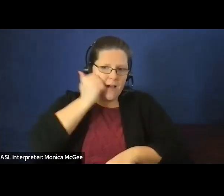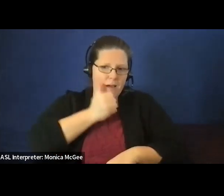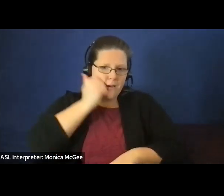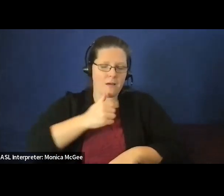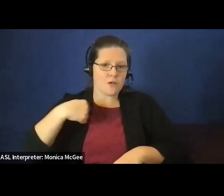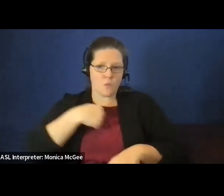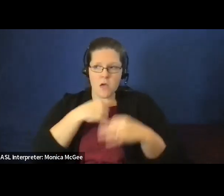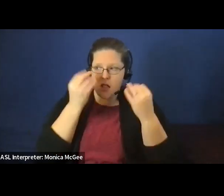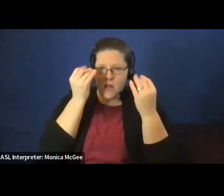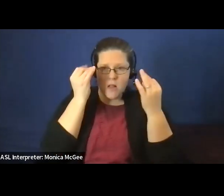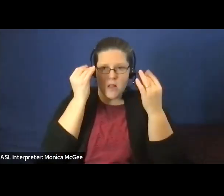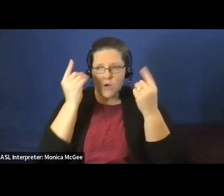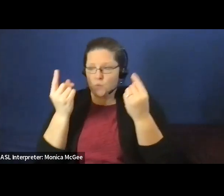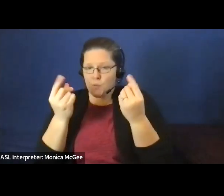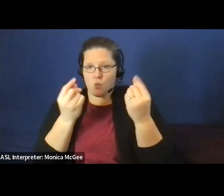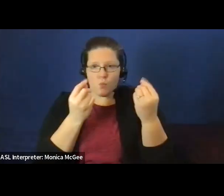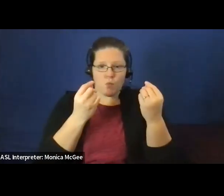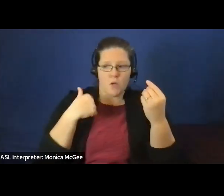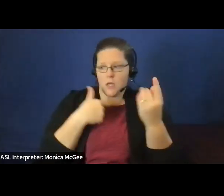cat 5. It was not a good situation.